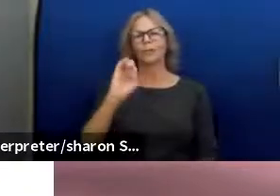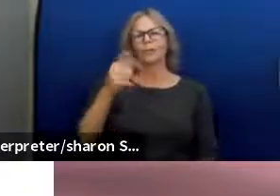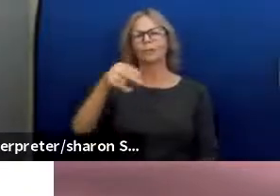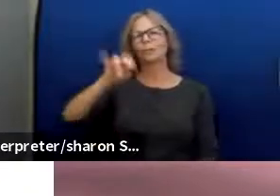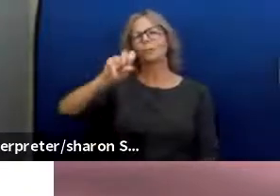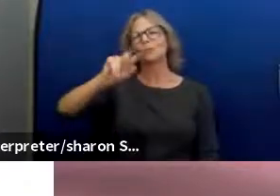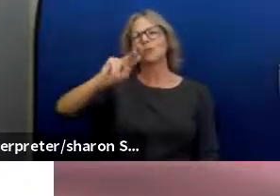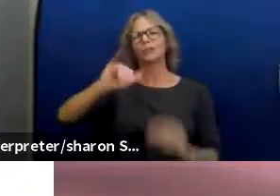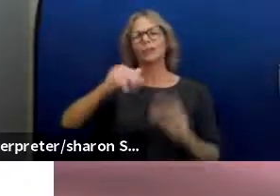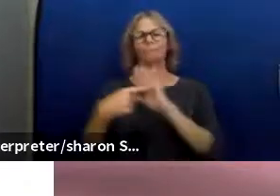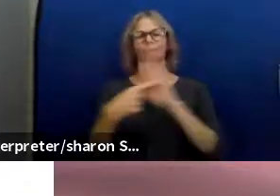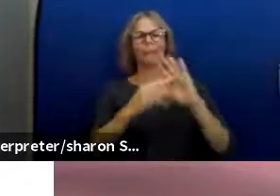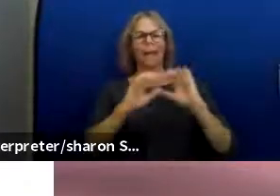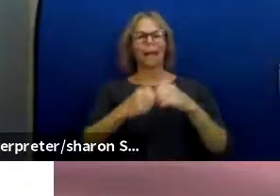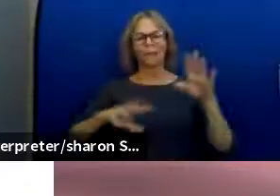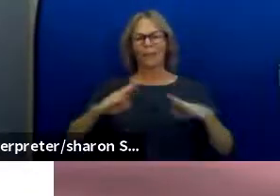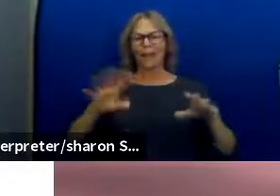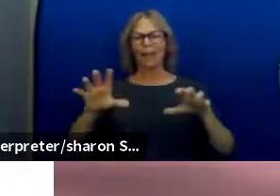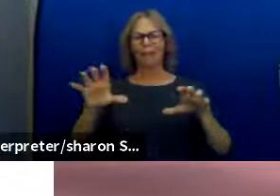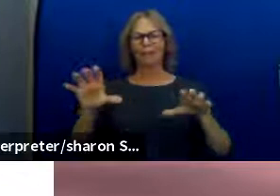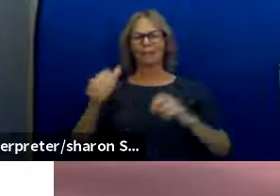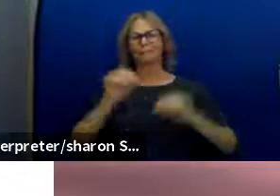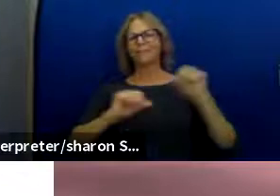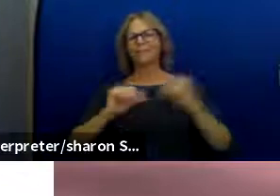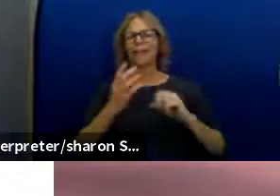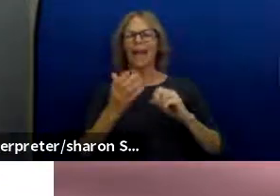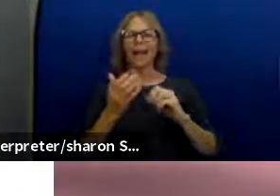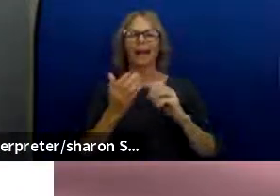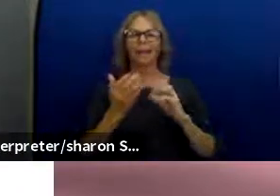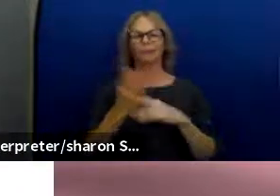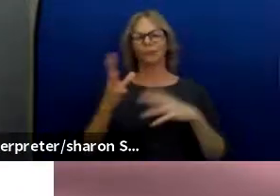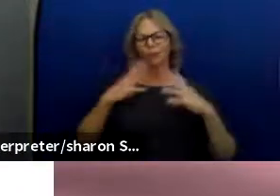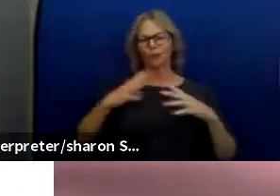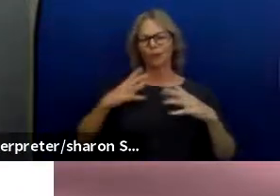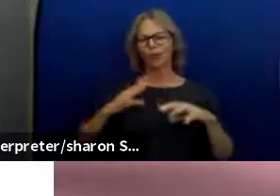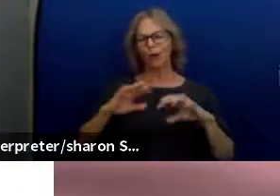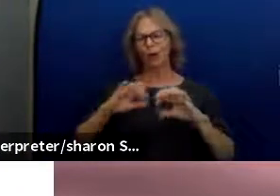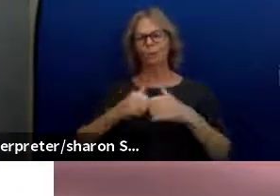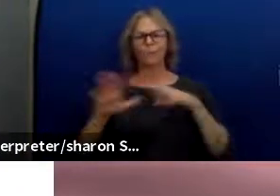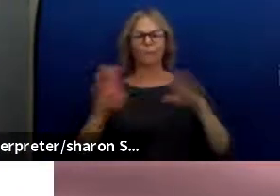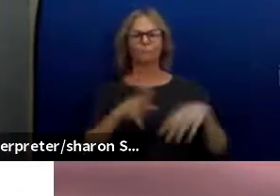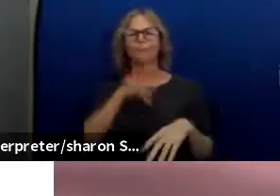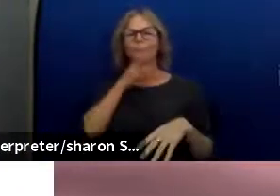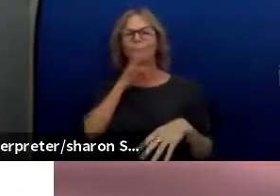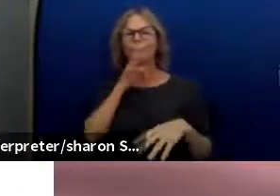act, how you express your gender, through your clothes, and your mannerisms and your speech. And whether you wear jewelry or not,